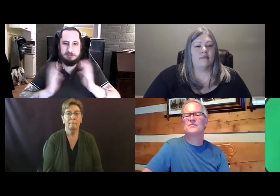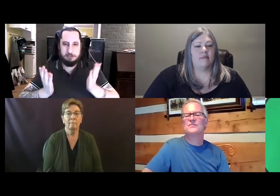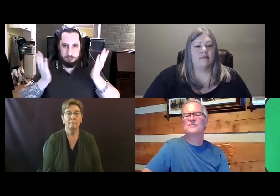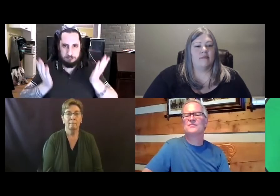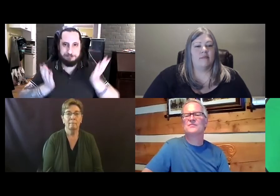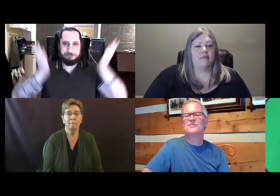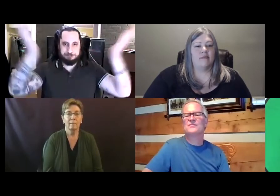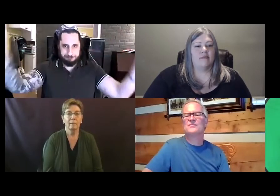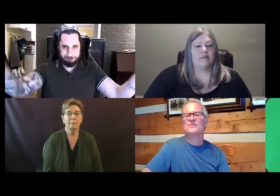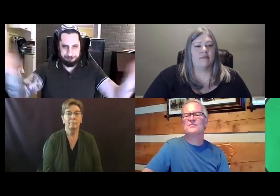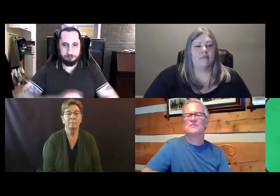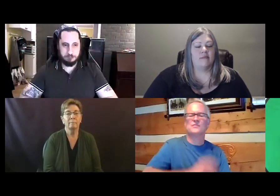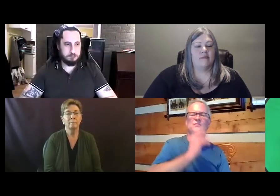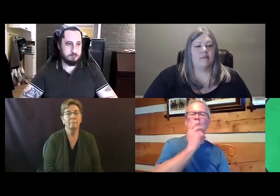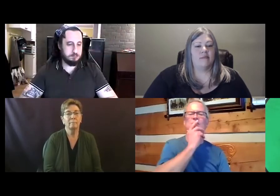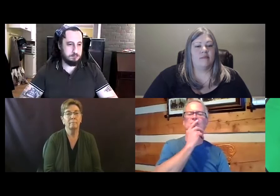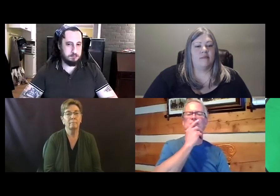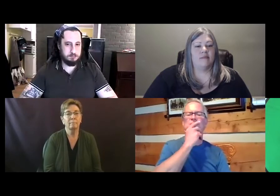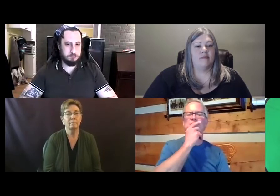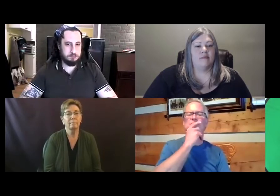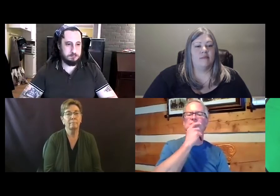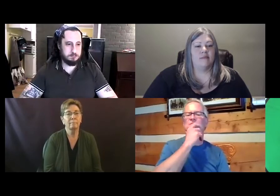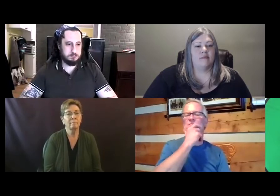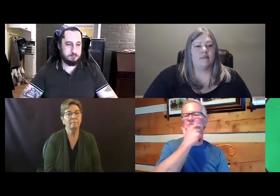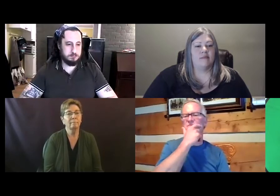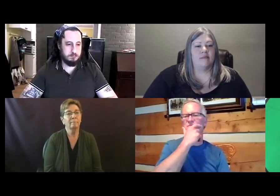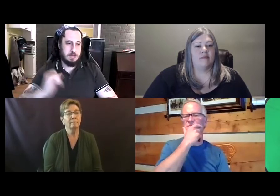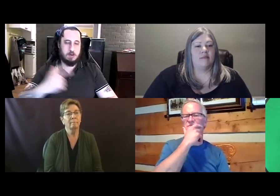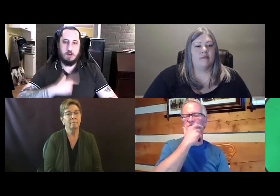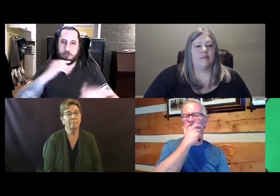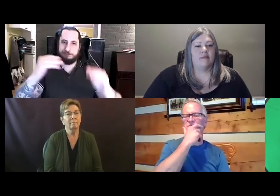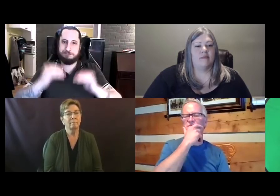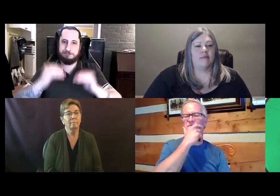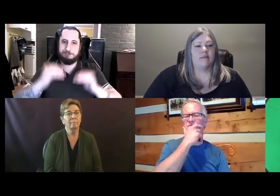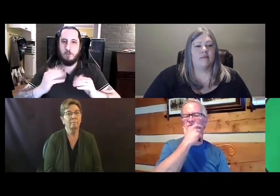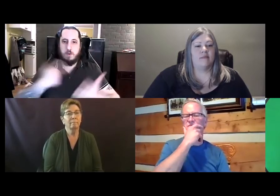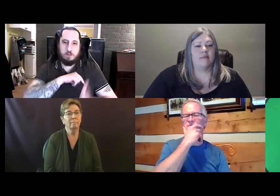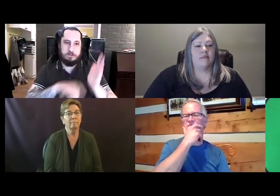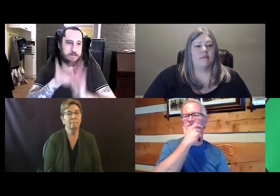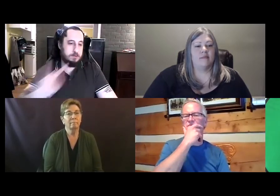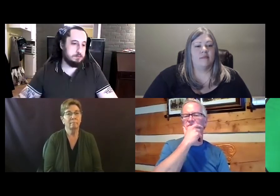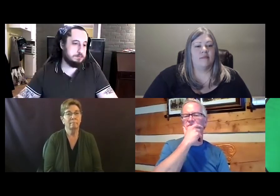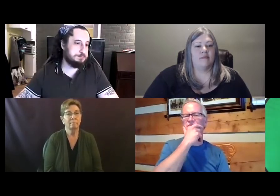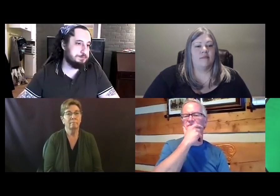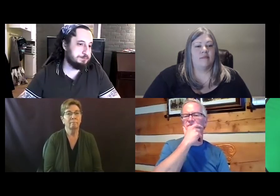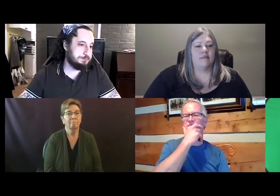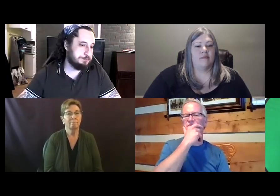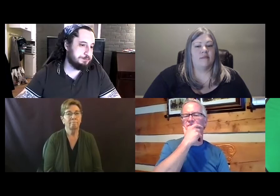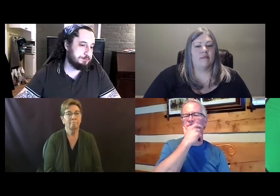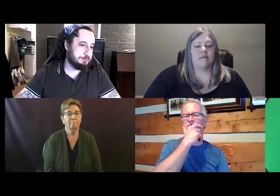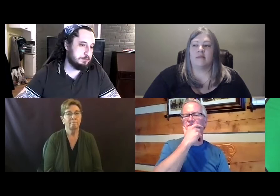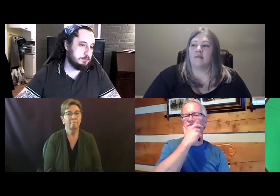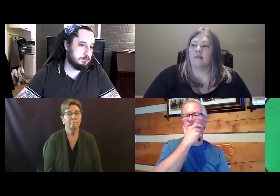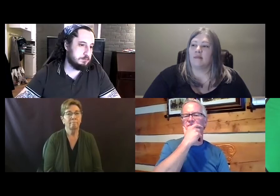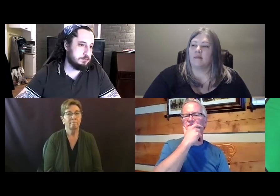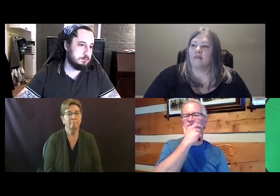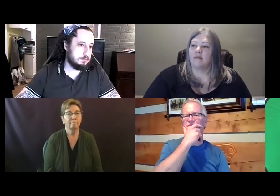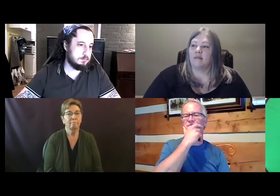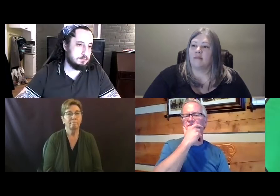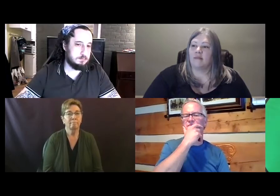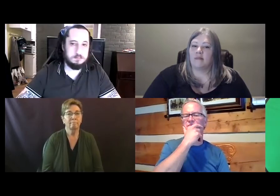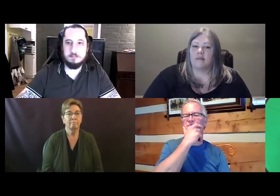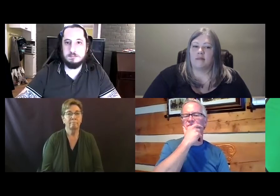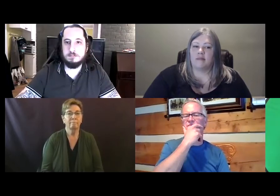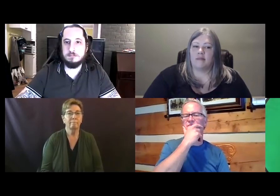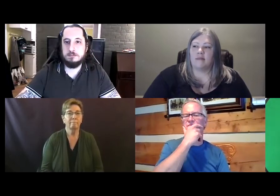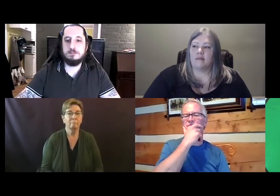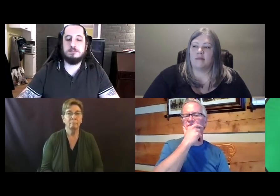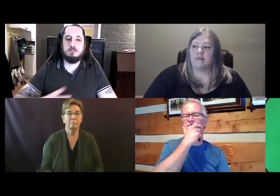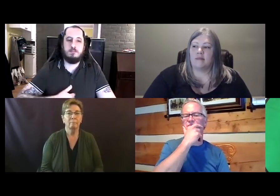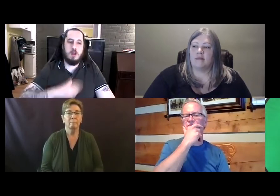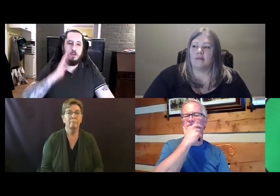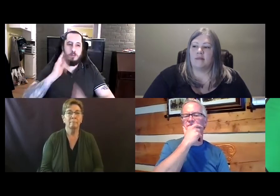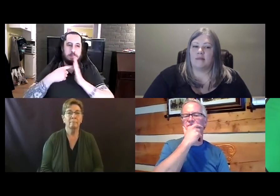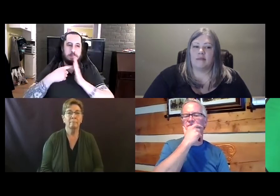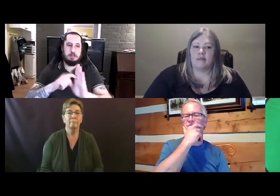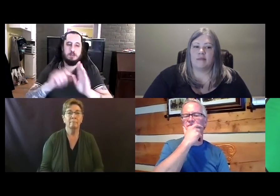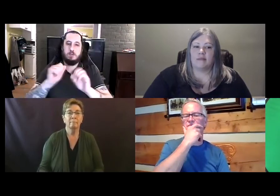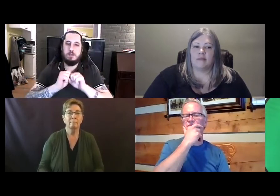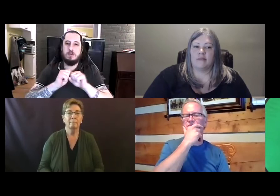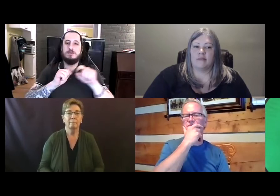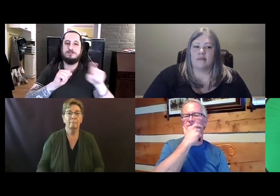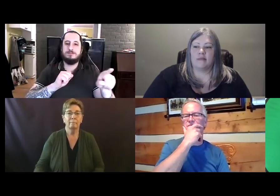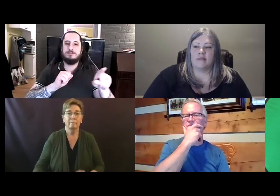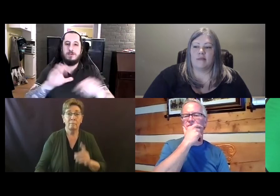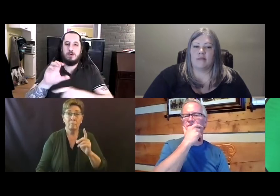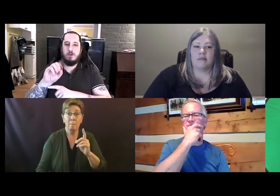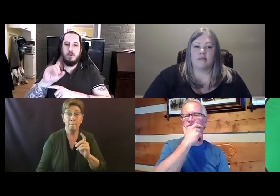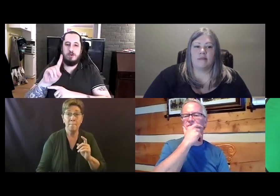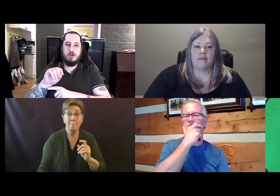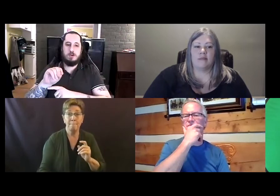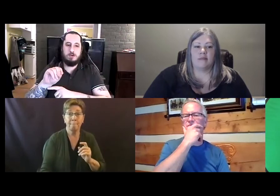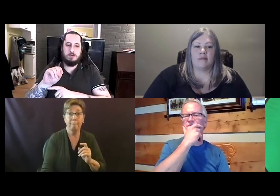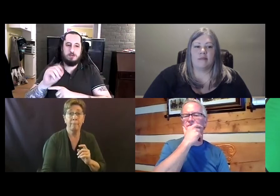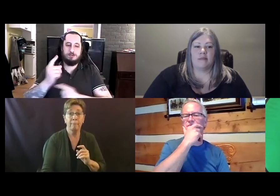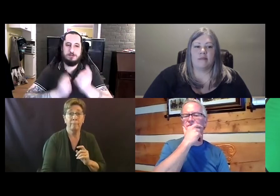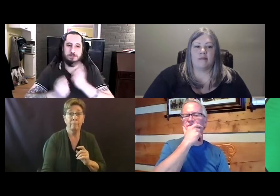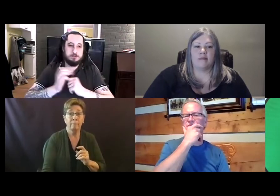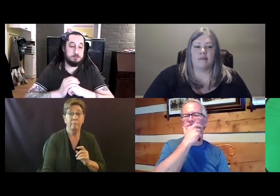So we just have person A. And then we looked at that we found on that